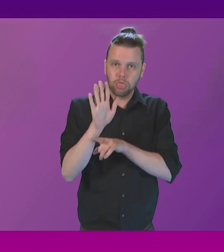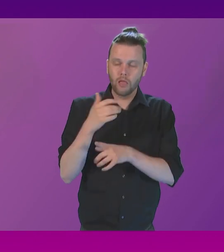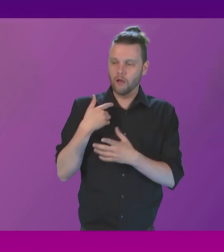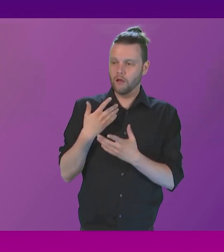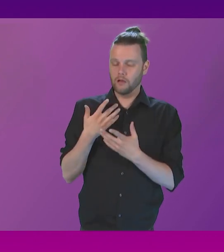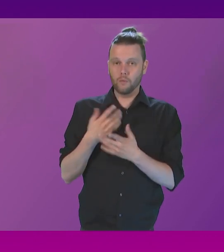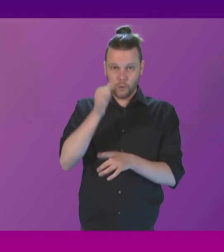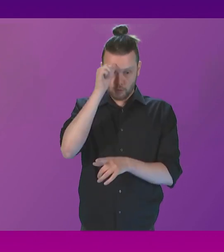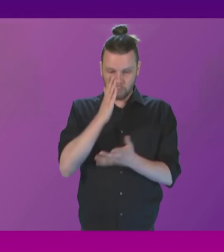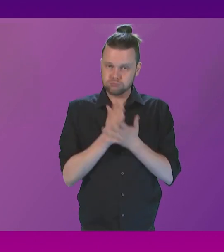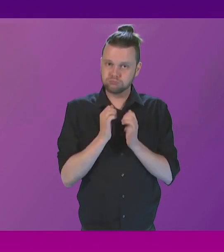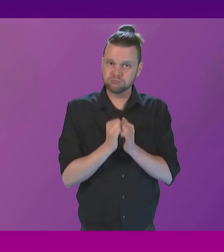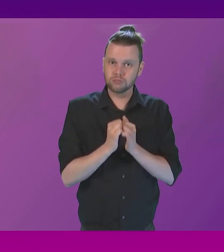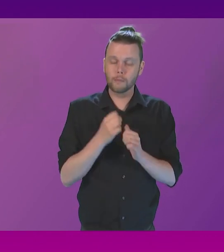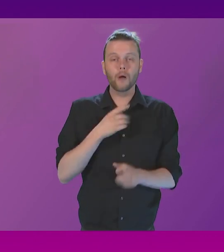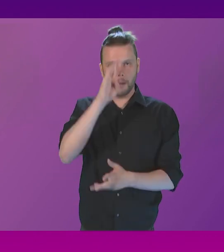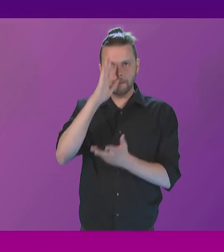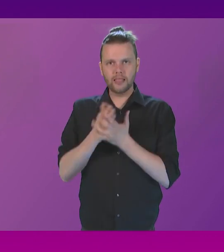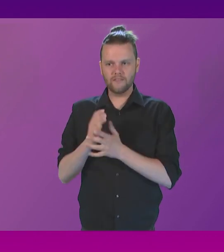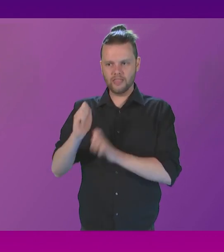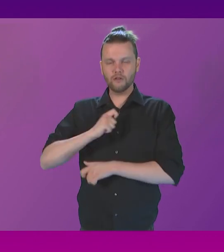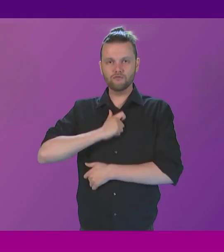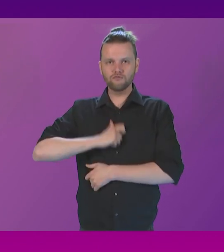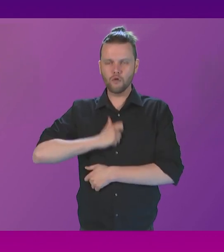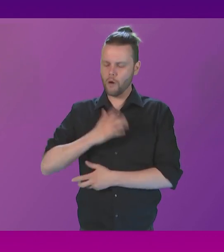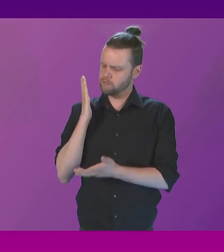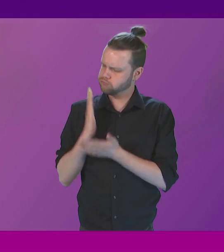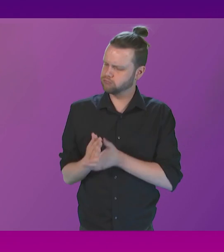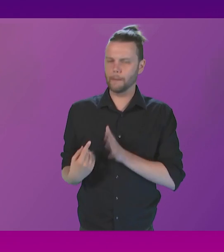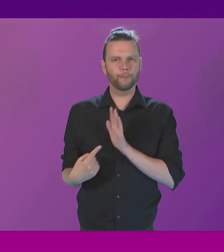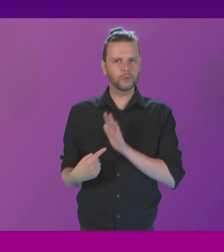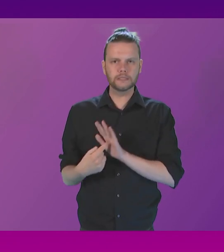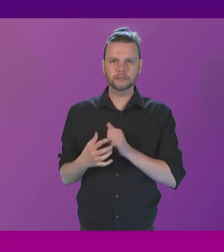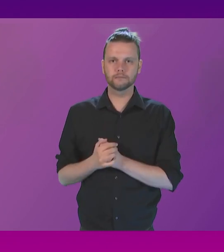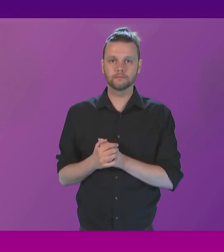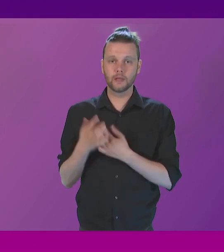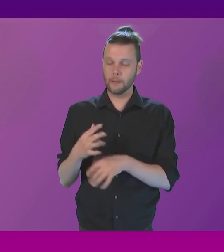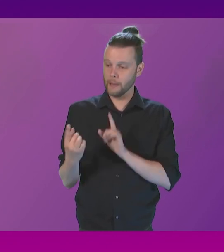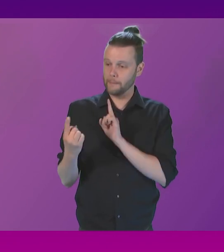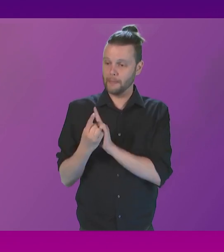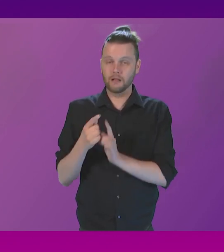we believe that their role is critical. I met the whistleblowing champion of NHS Greater